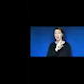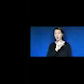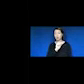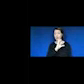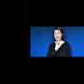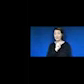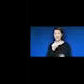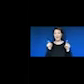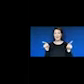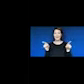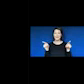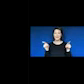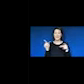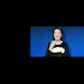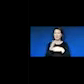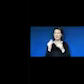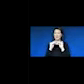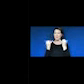project.